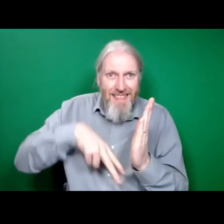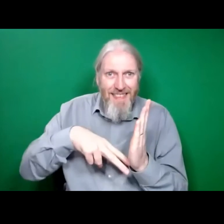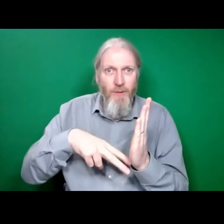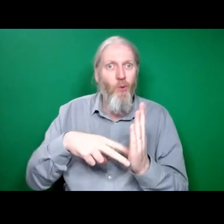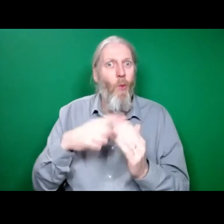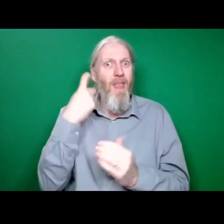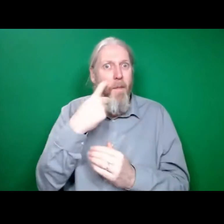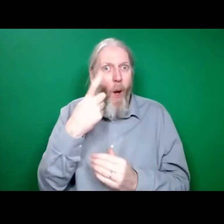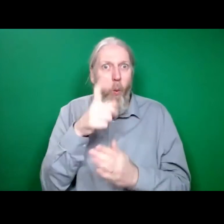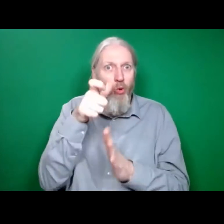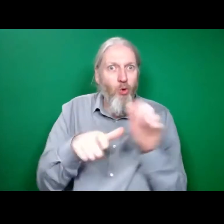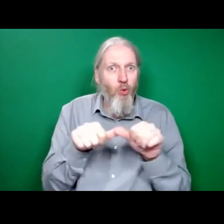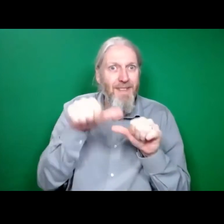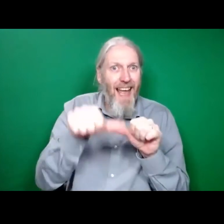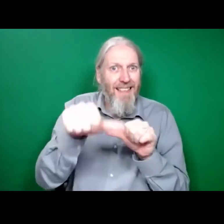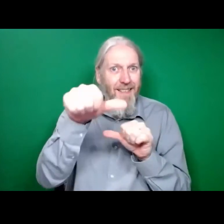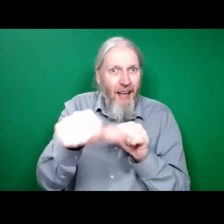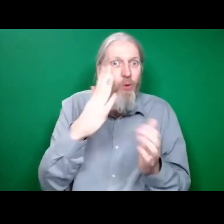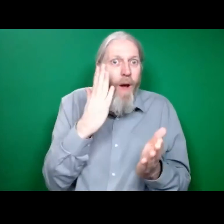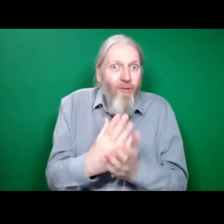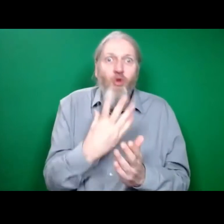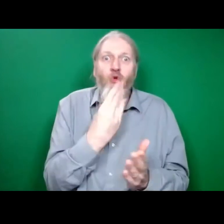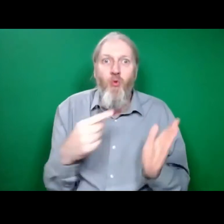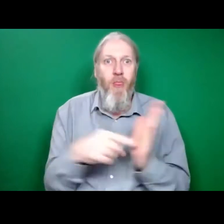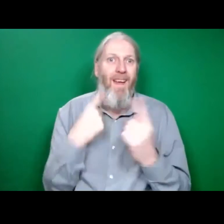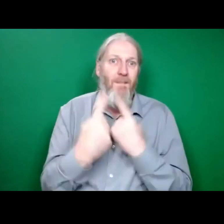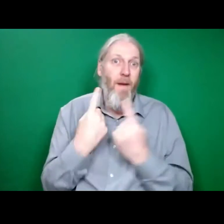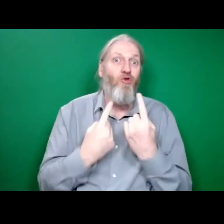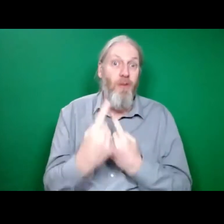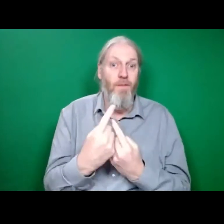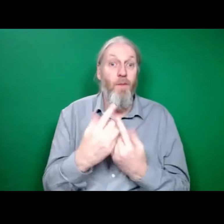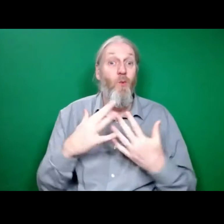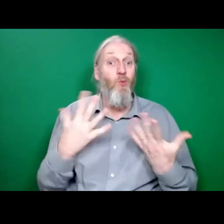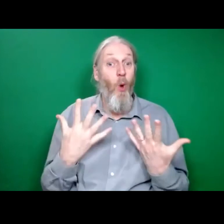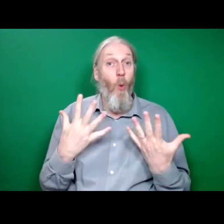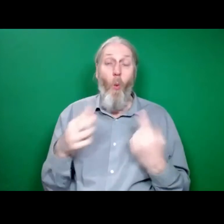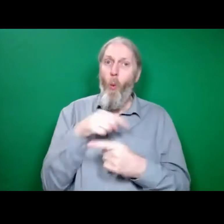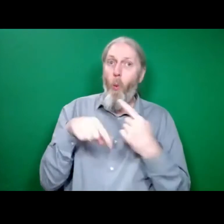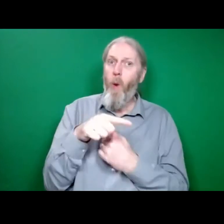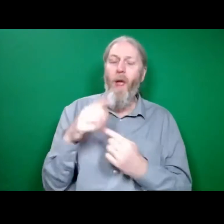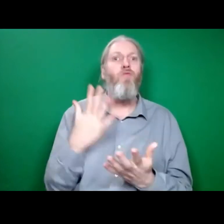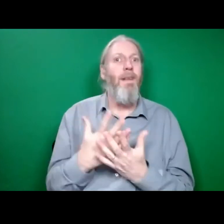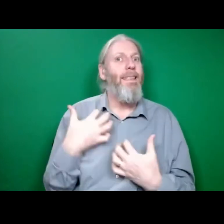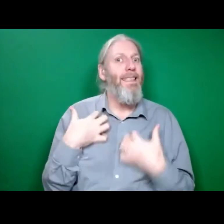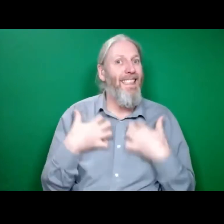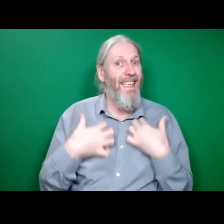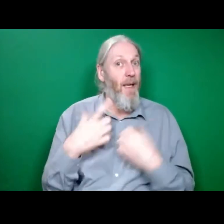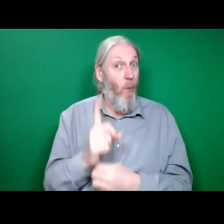sucked the conversations start rolling and I think that comes down to cultural confidence and trust. So, I think it is about the organic process.